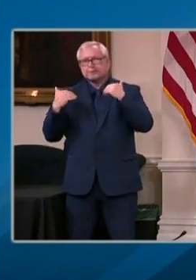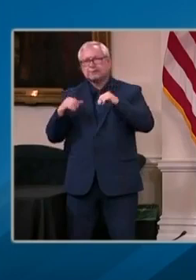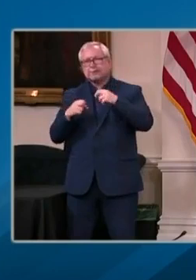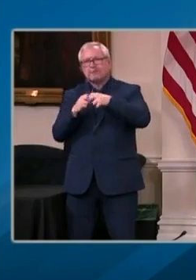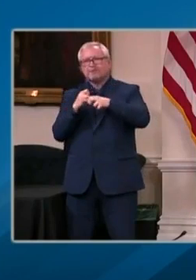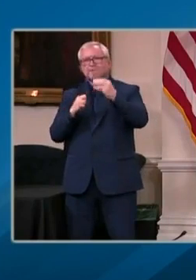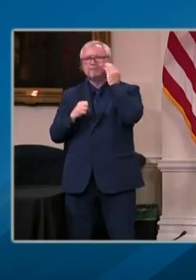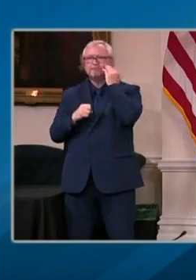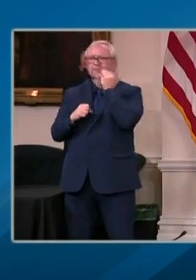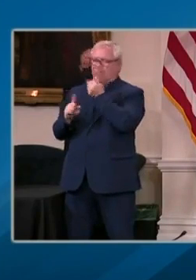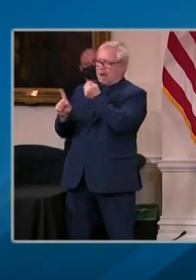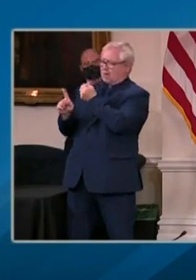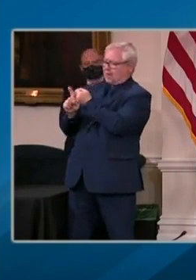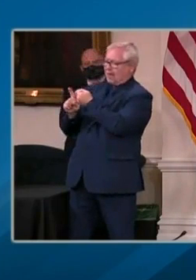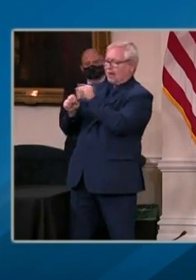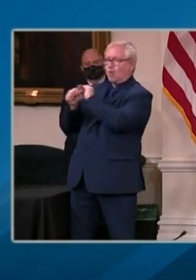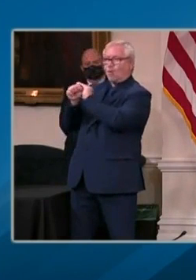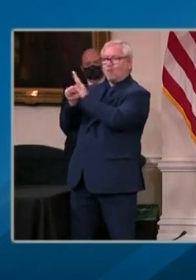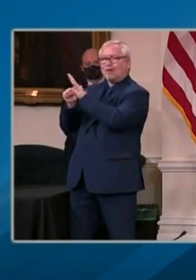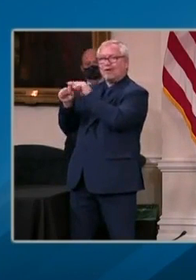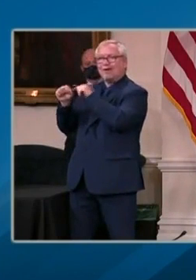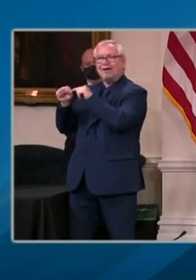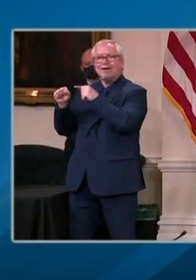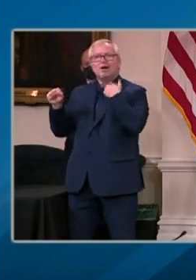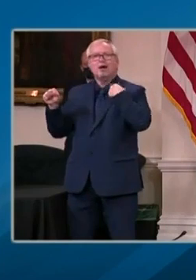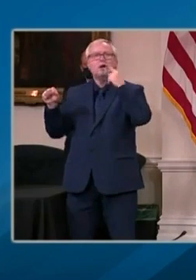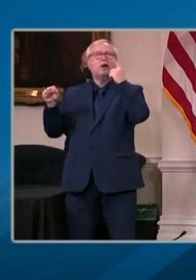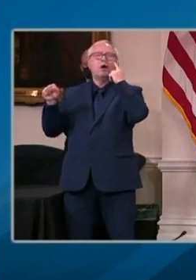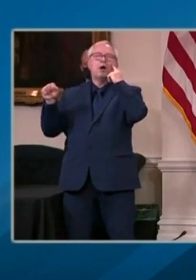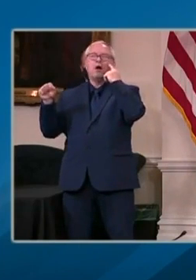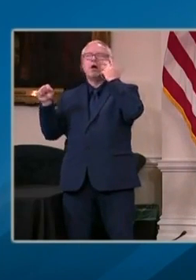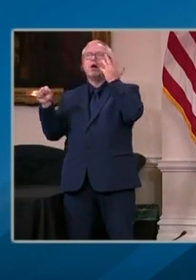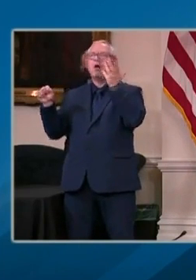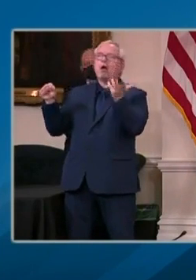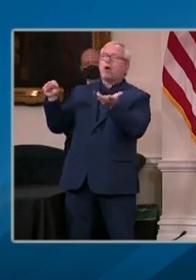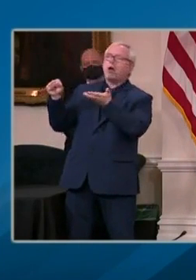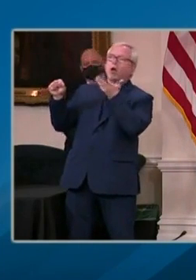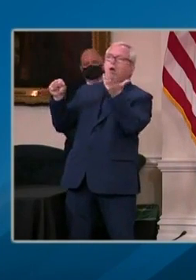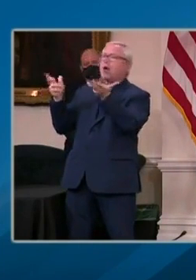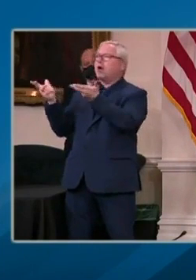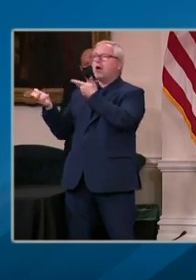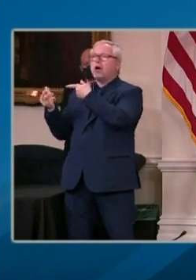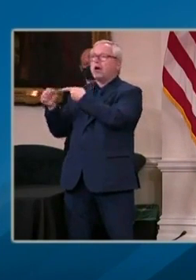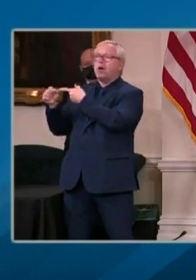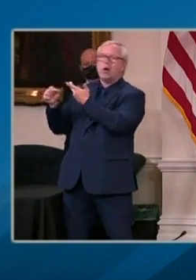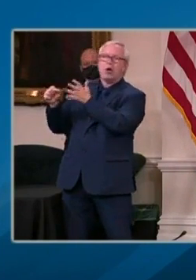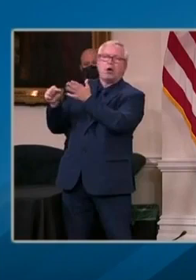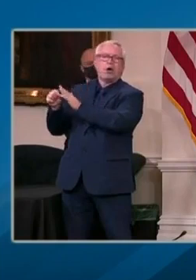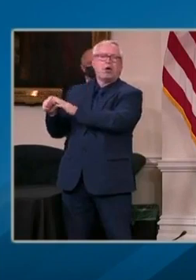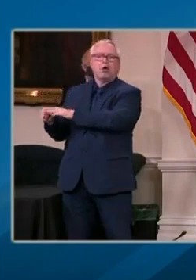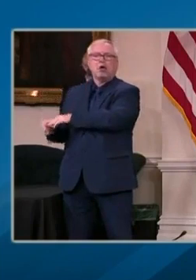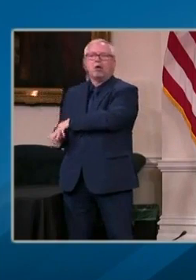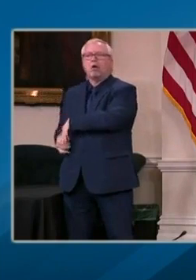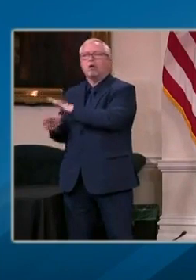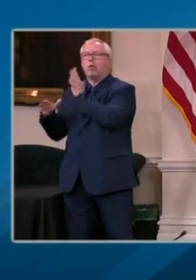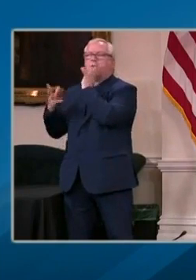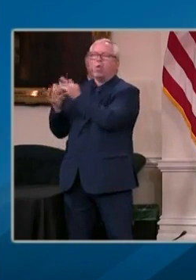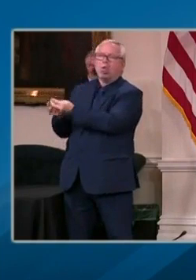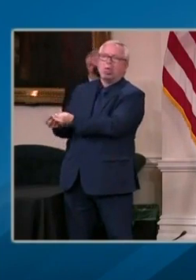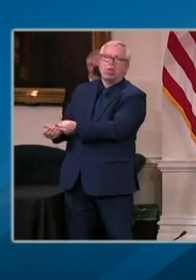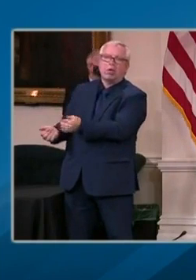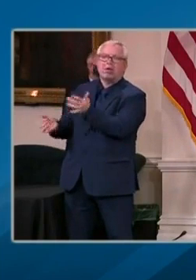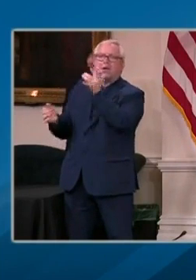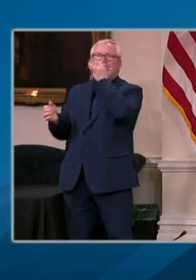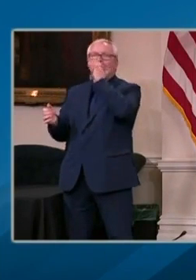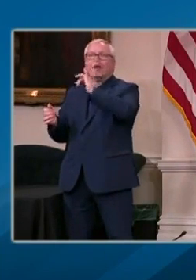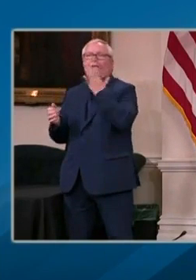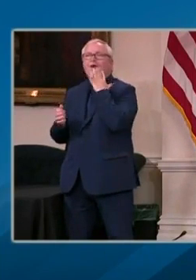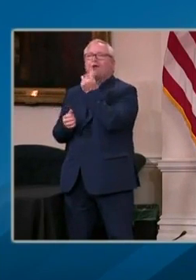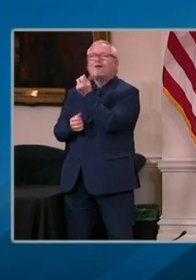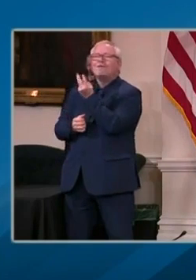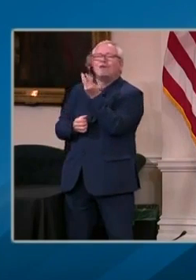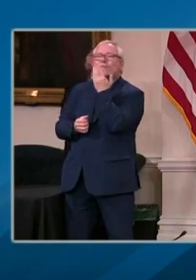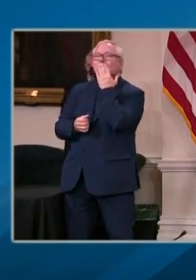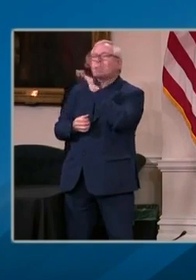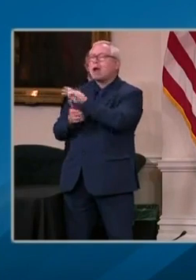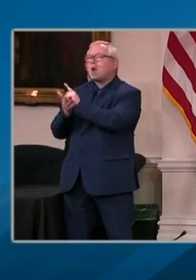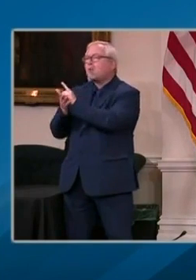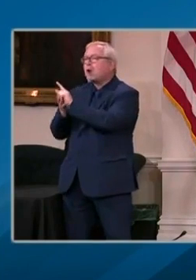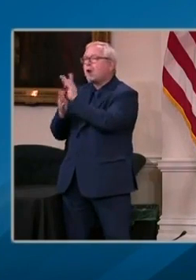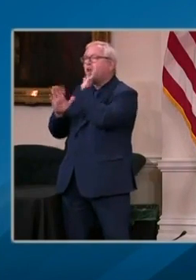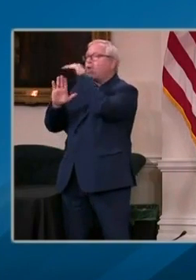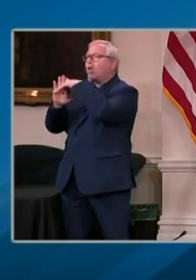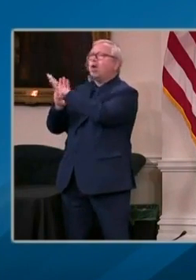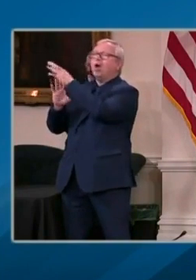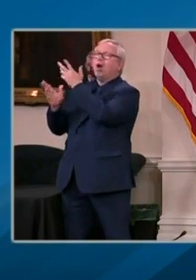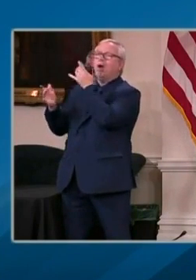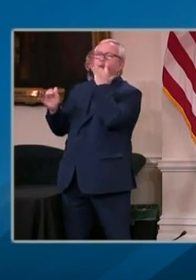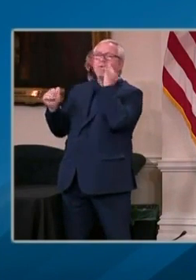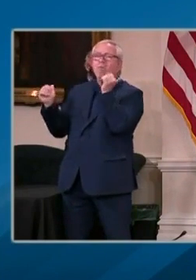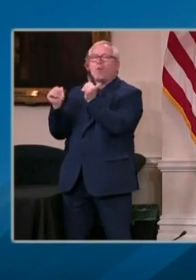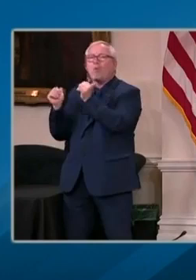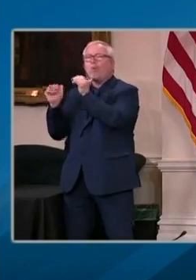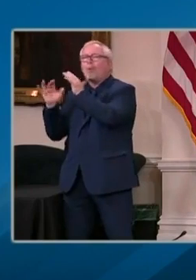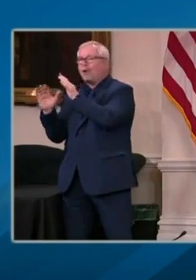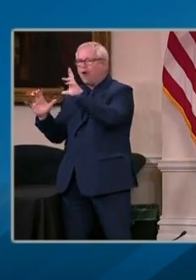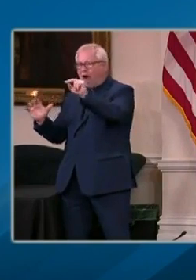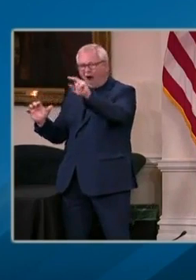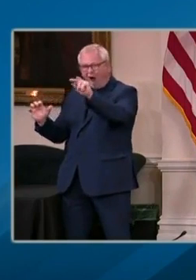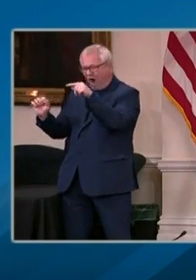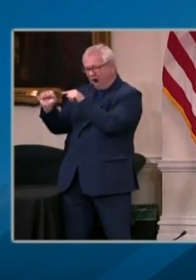PLEASE KEEP IT UP IT IS EASY TO THINK OF THE IMPACT OF THIS VIRUS AS SOMETHING ABSTRACT OR INCONVENIENT THAT WILL RUN ITS COURSE LIKE A FEW BAD WEEKS OF